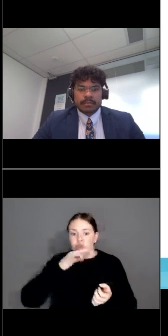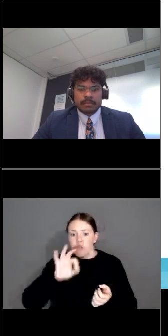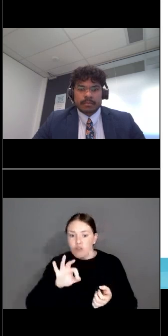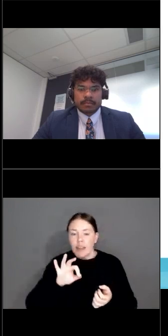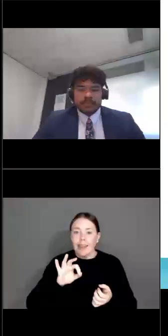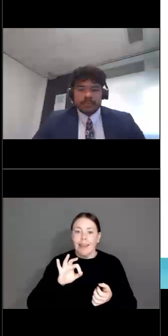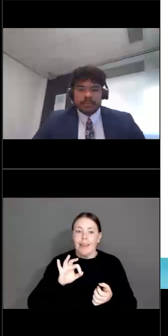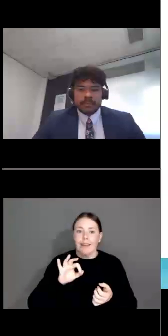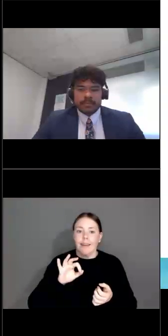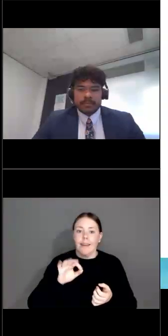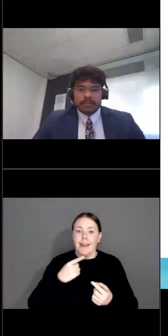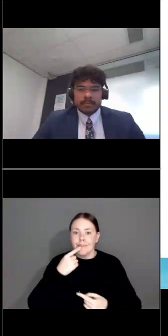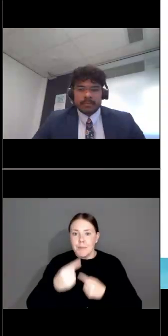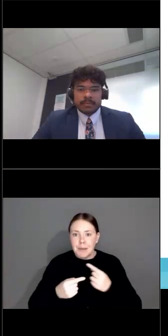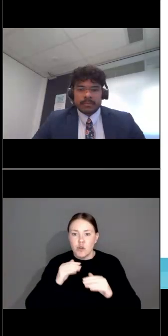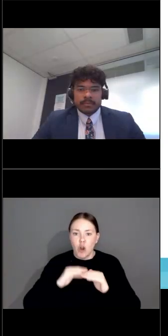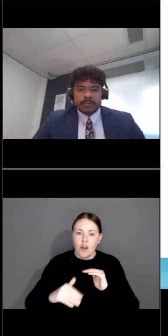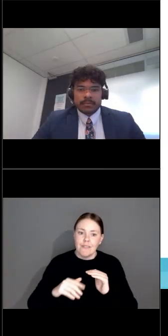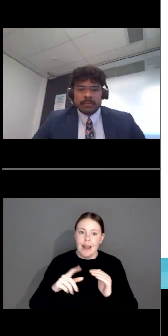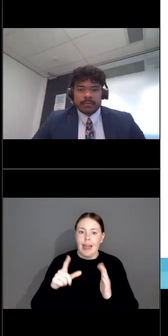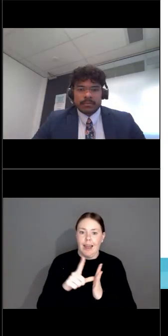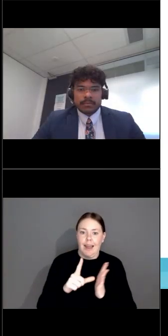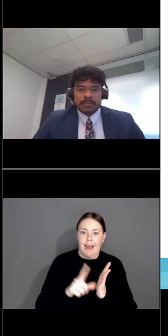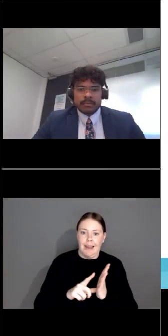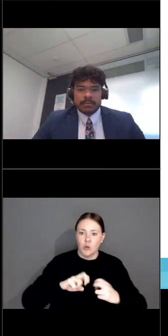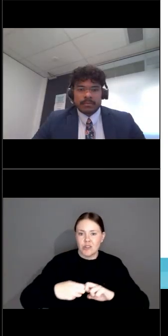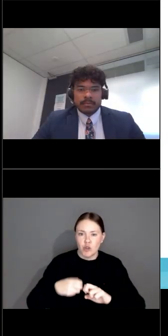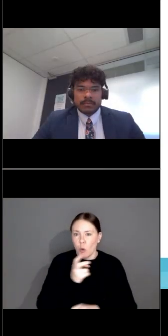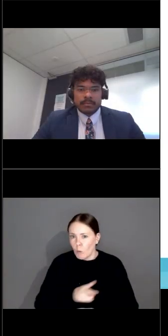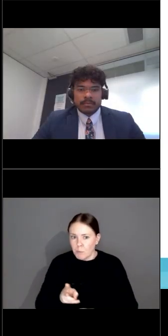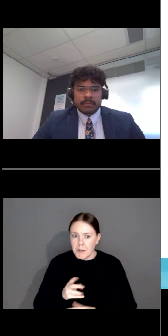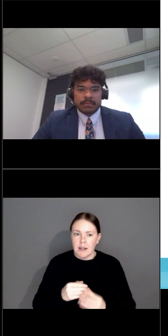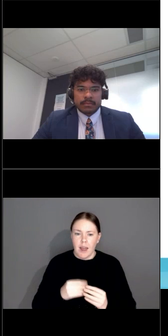for free as well so we've got a huge catalogue of something like 80 Publications that's just a very